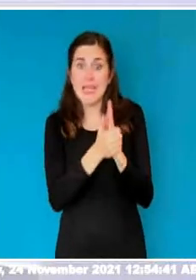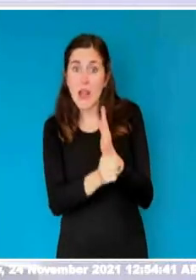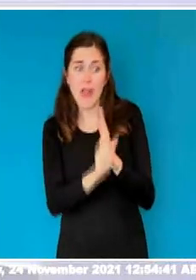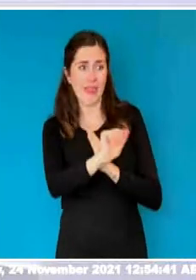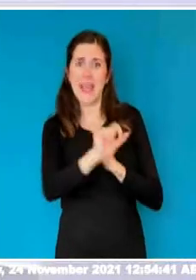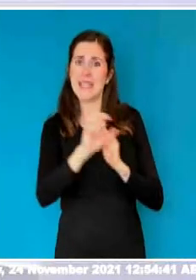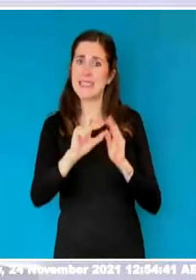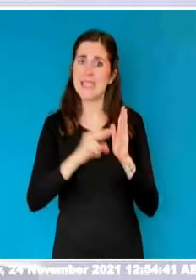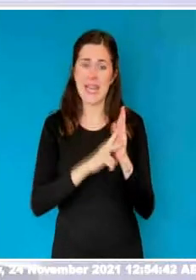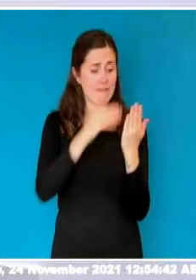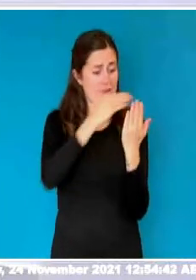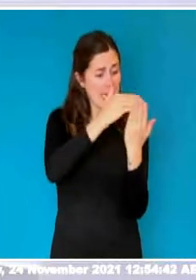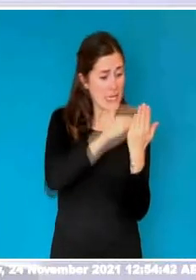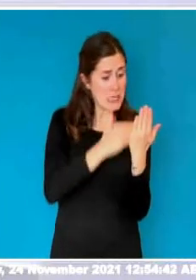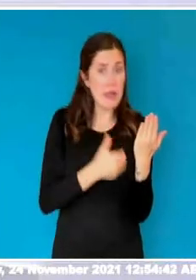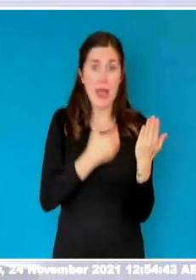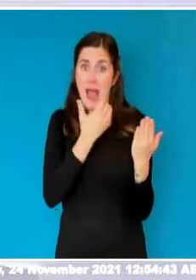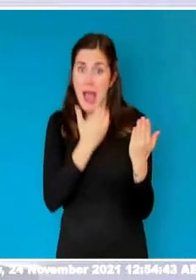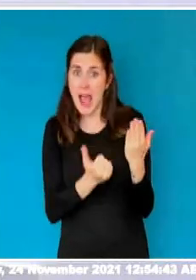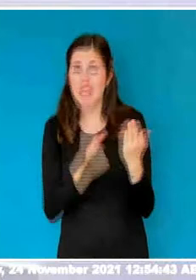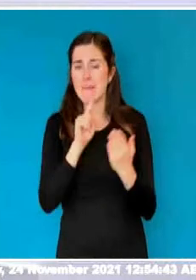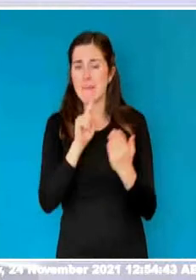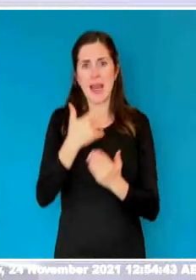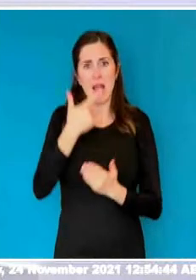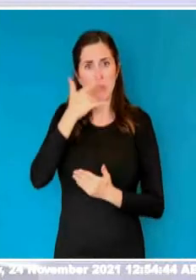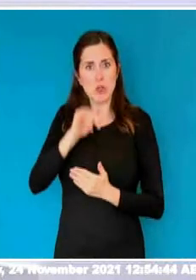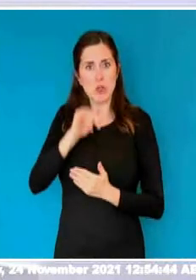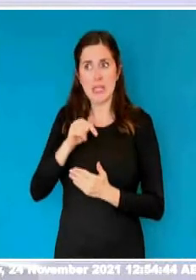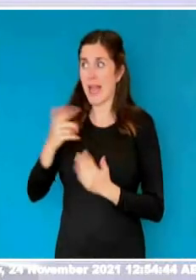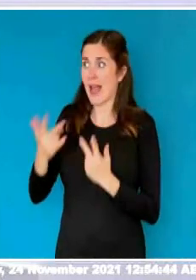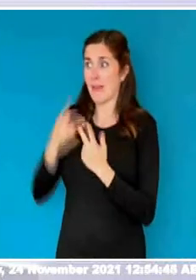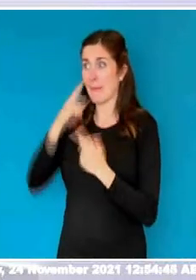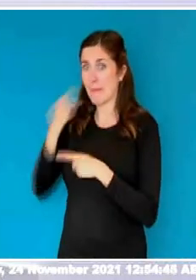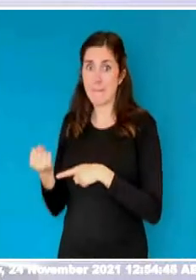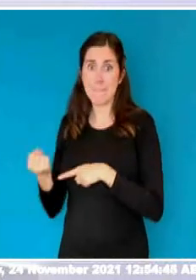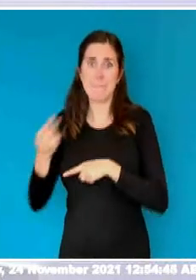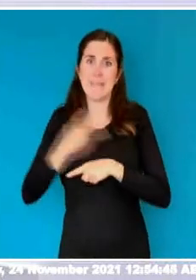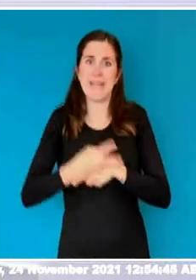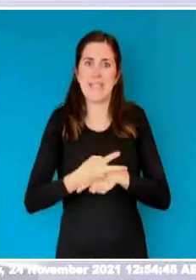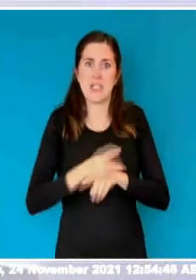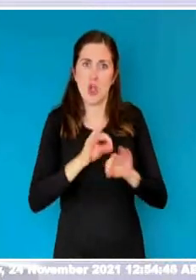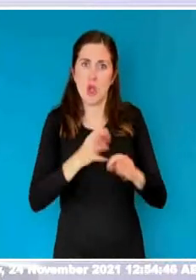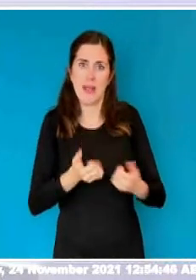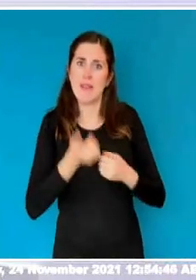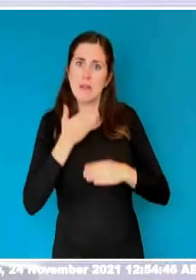must have been better than them so they're in a talent pool. Have we any idea how successful any of them might be?